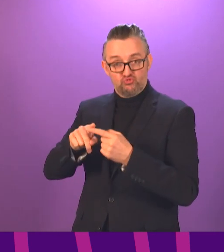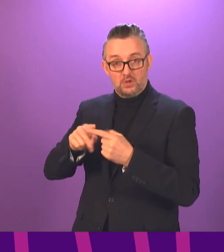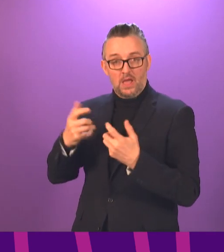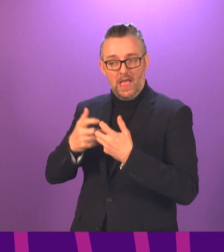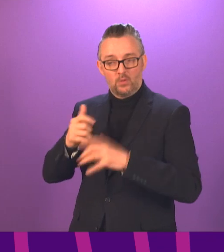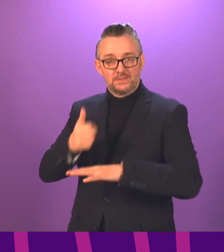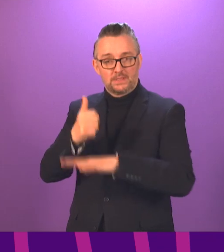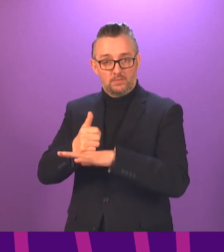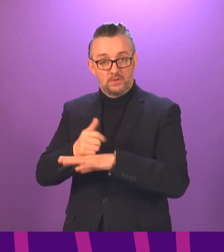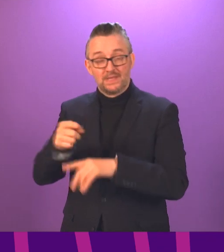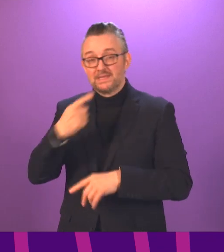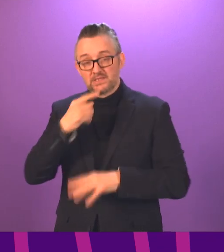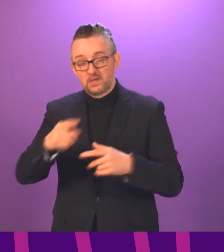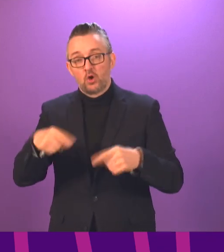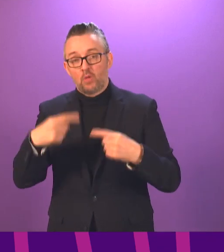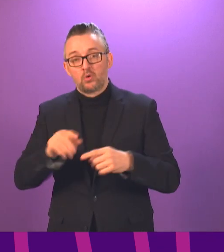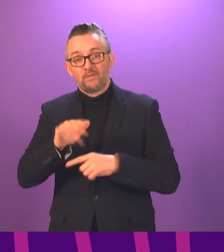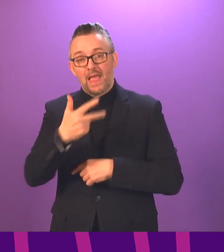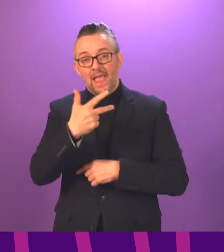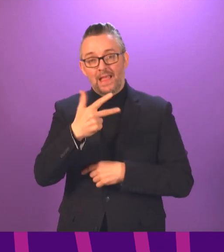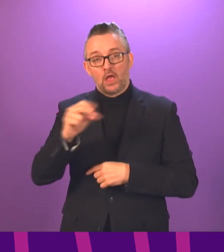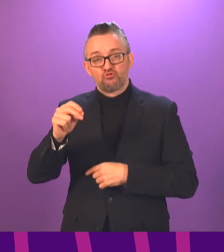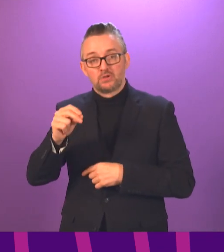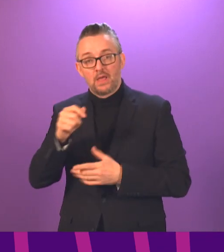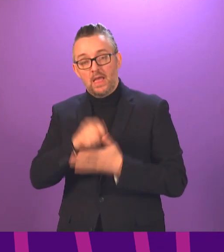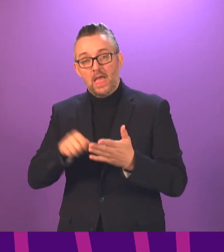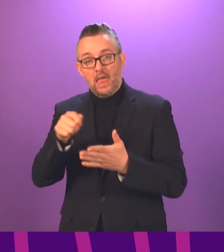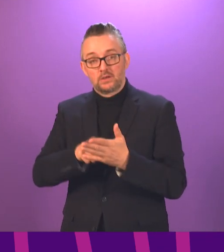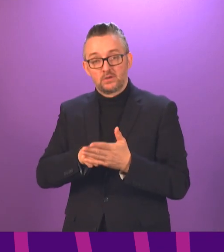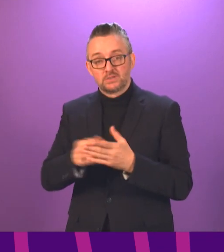The convener has directed that no more than 800 electors are to be allocated to a single polling